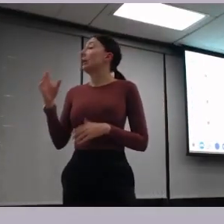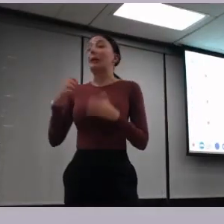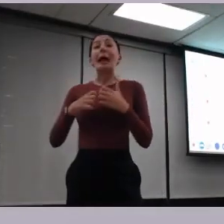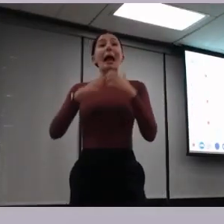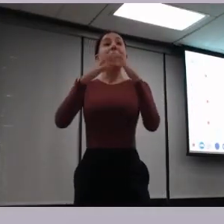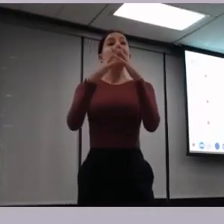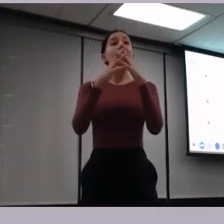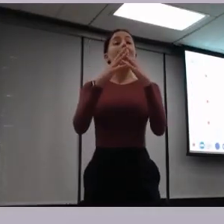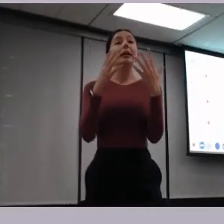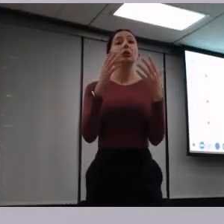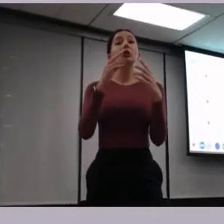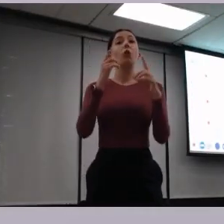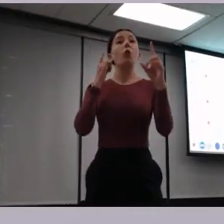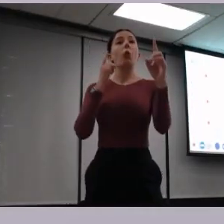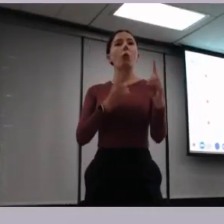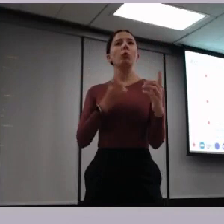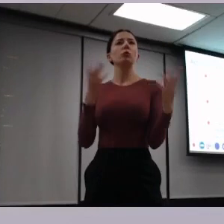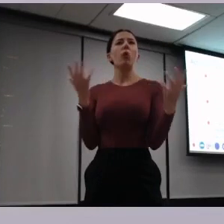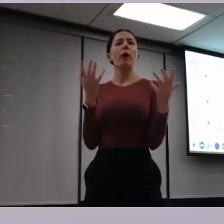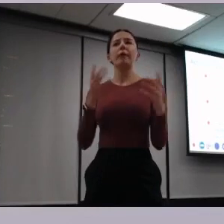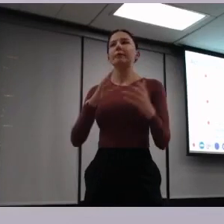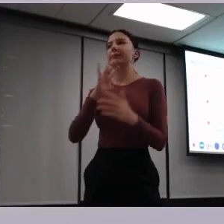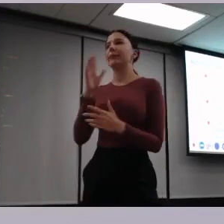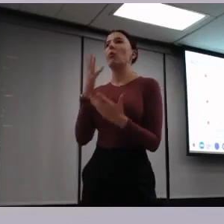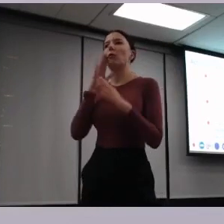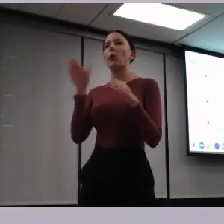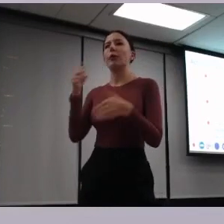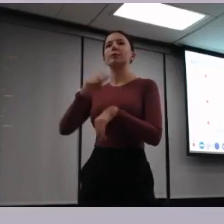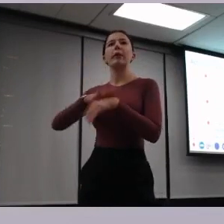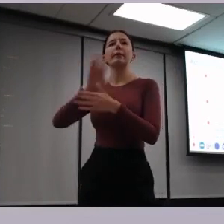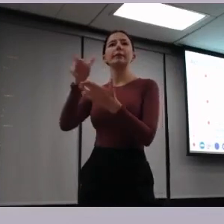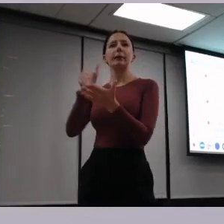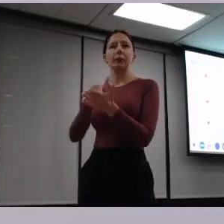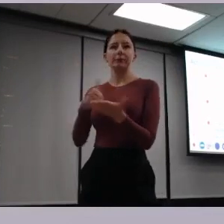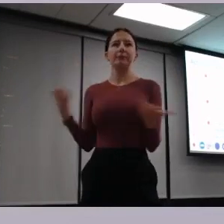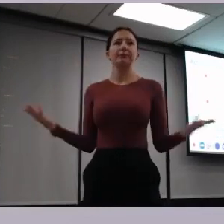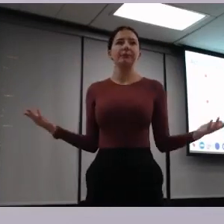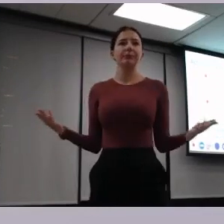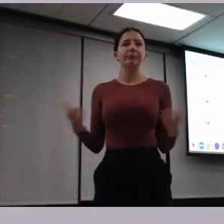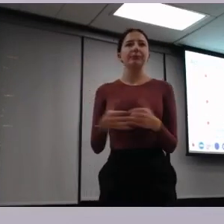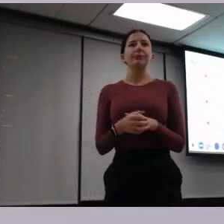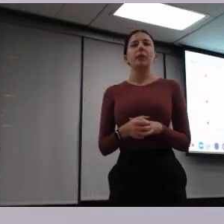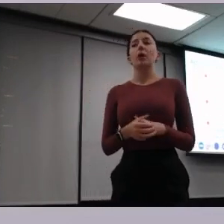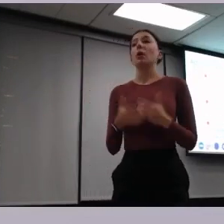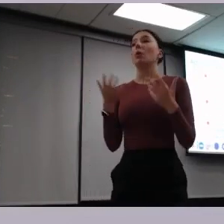I want to focus on the central one, but we are we do want to take